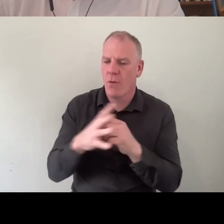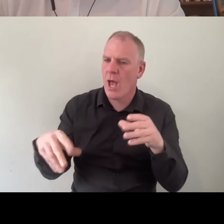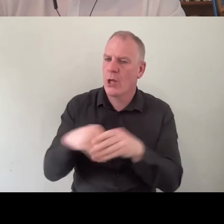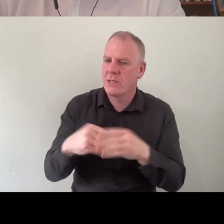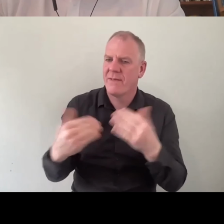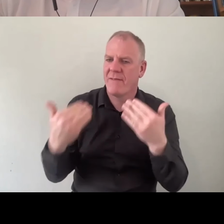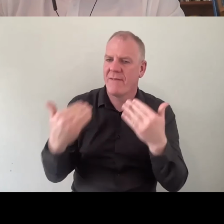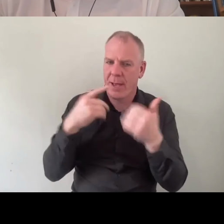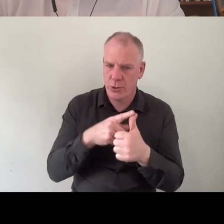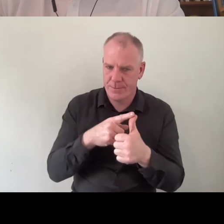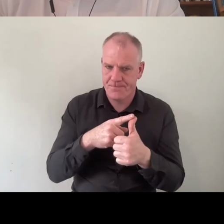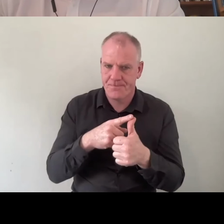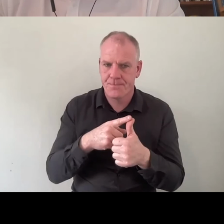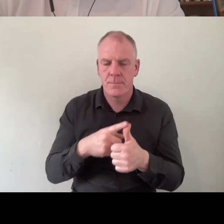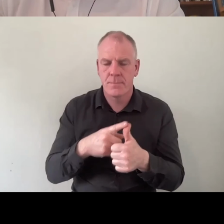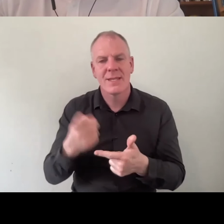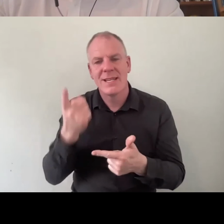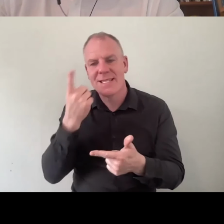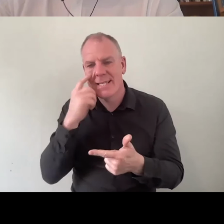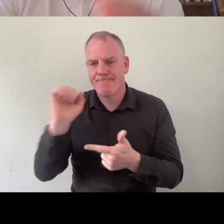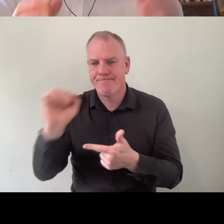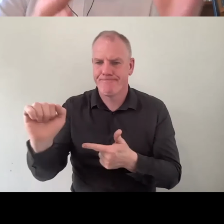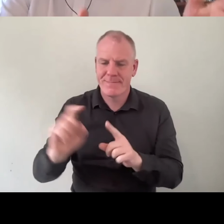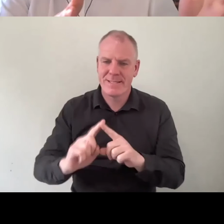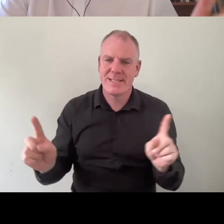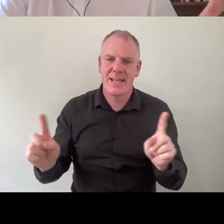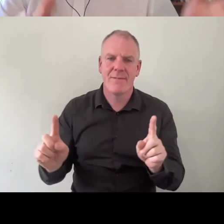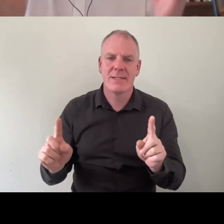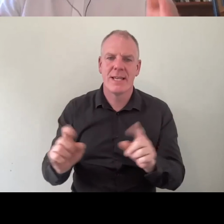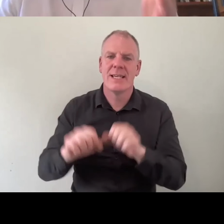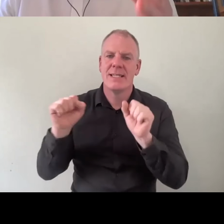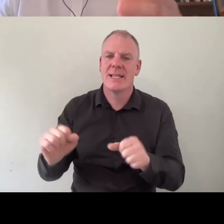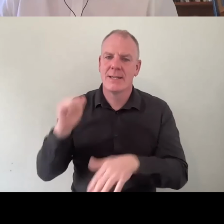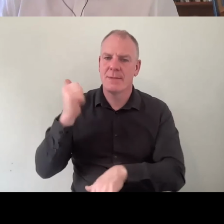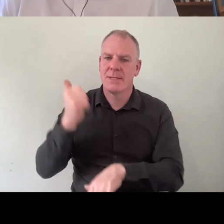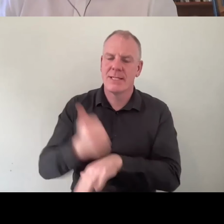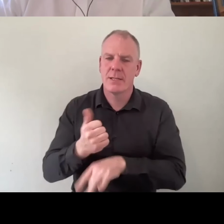look at putting systems in place to ensure that information is consistent,